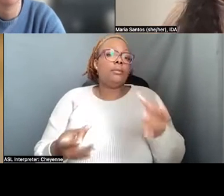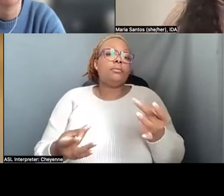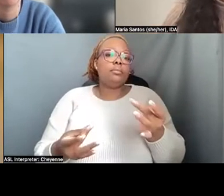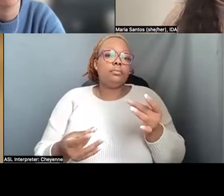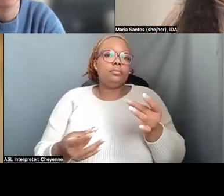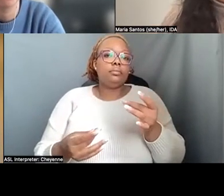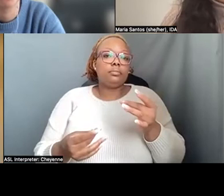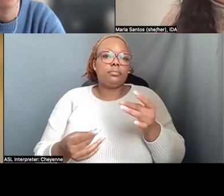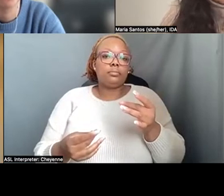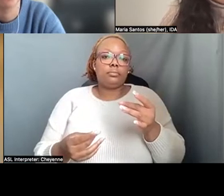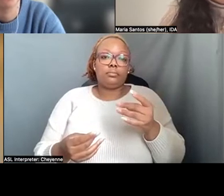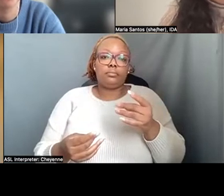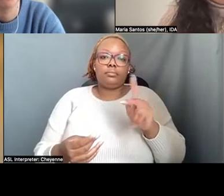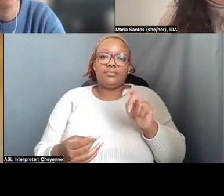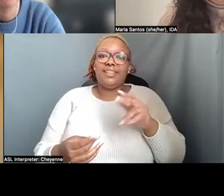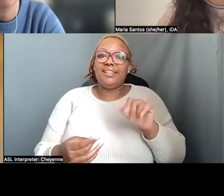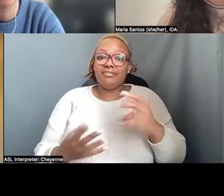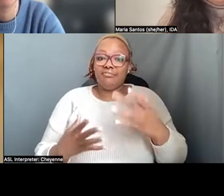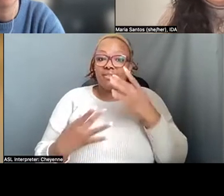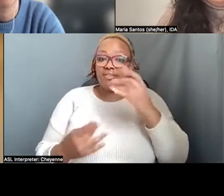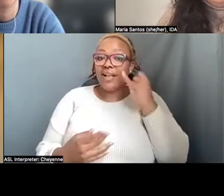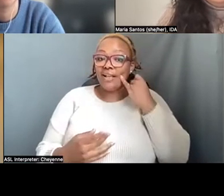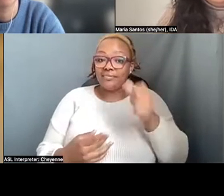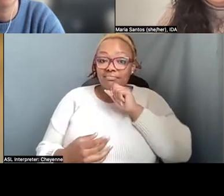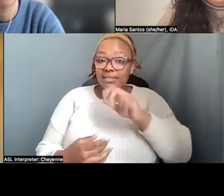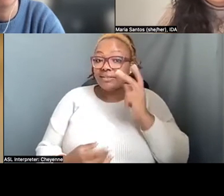Would love to see it.